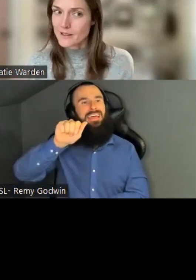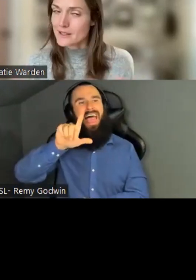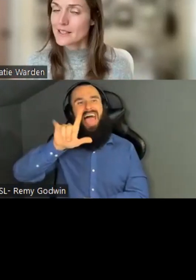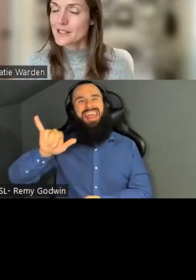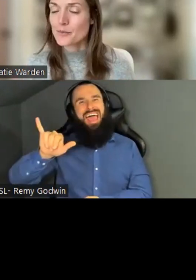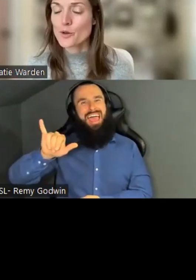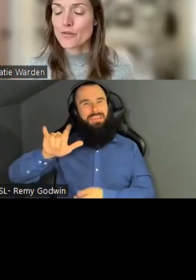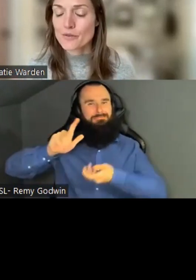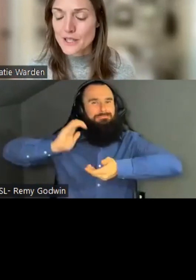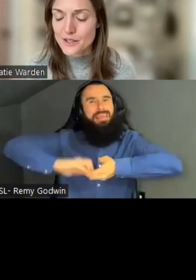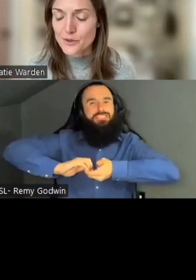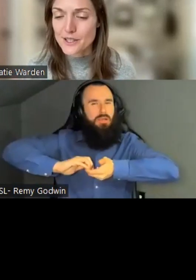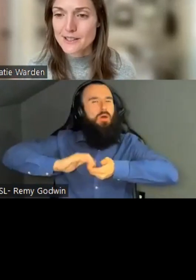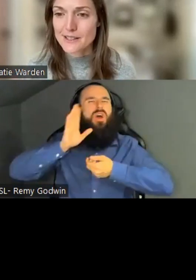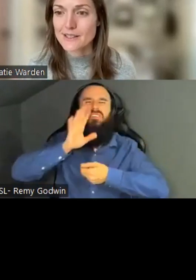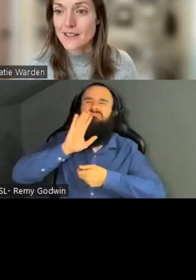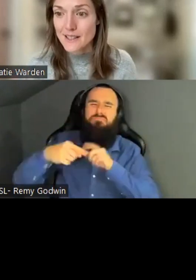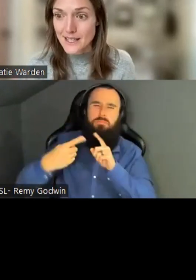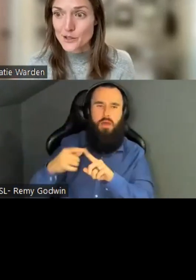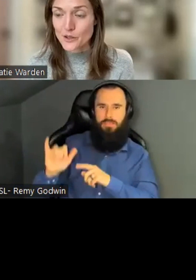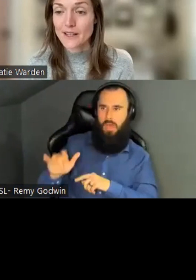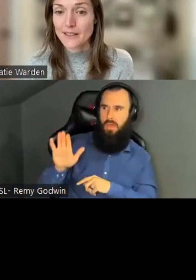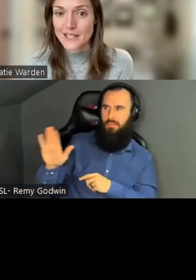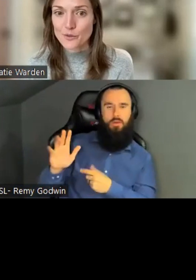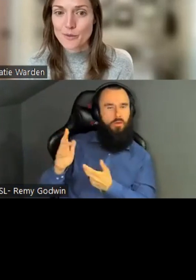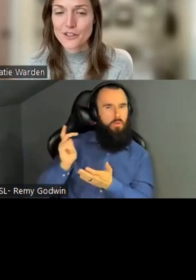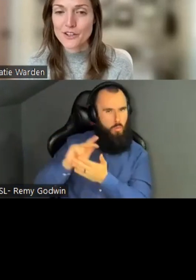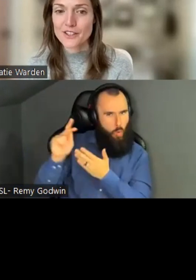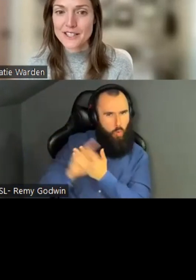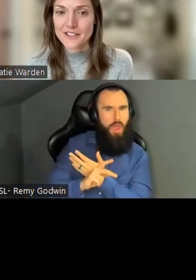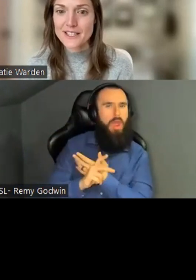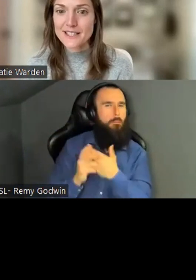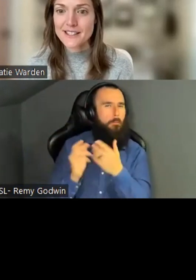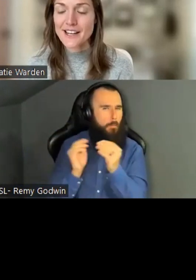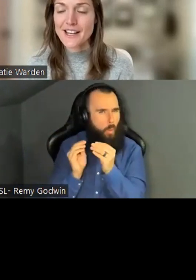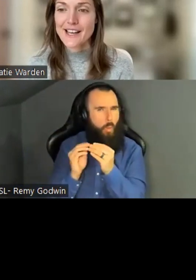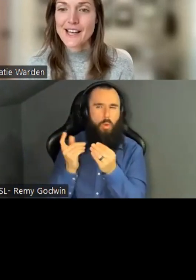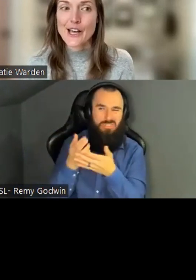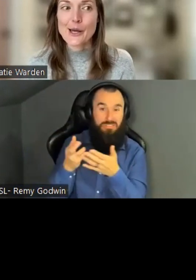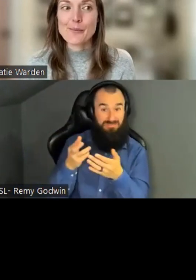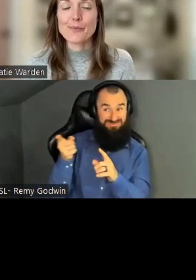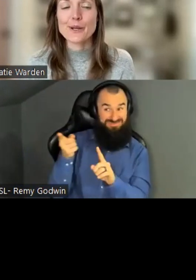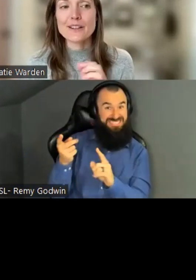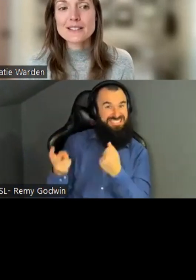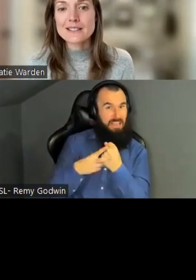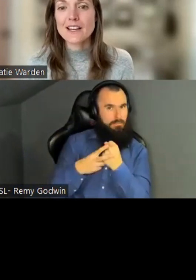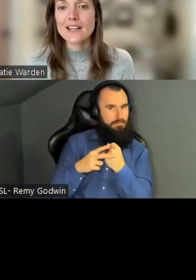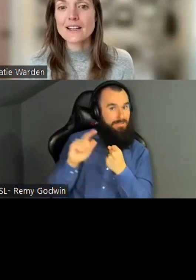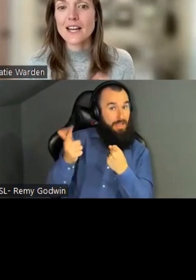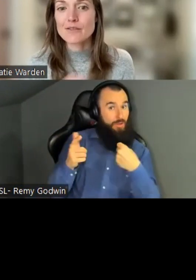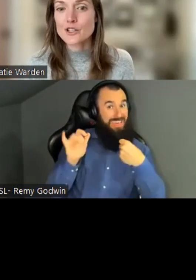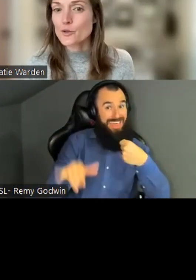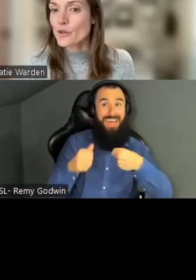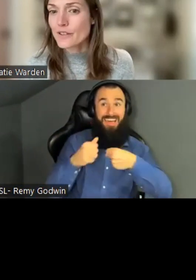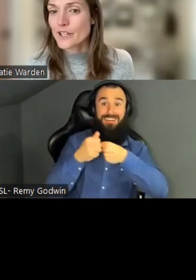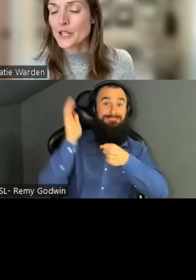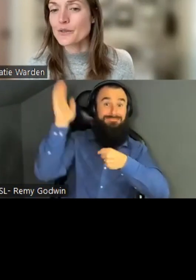and see some more of the resources in the next and last webinar in our series. But on this slide, I have a short video